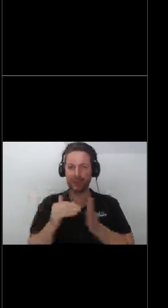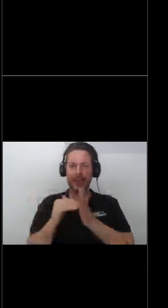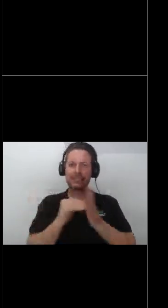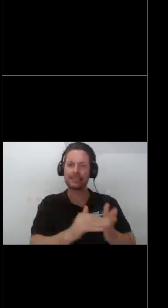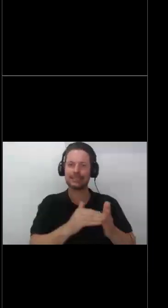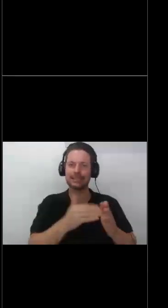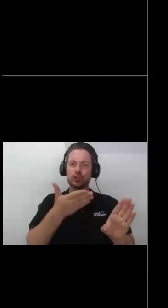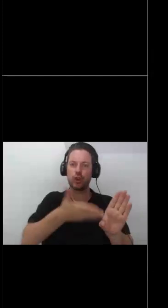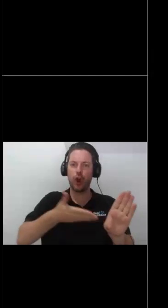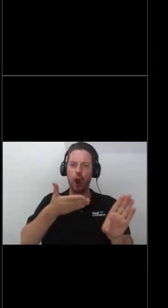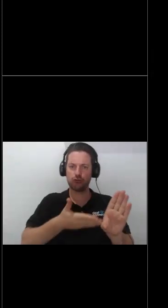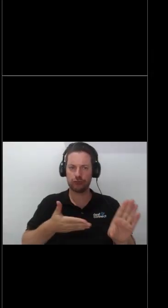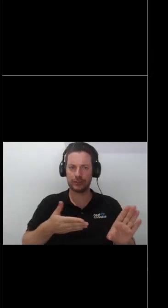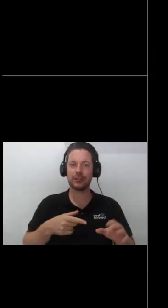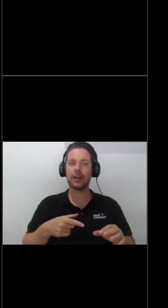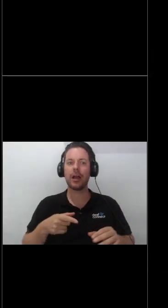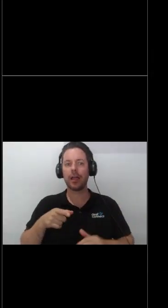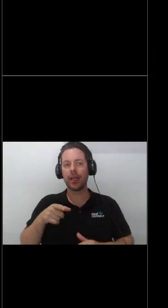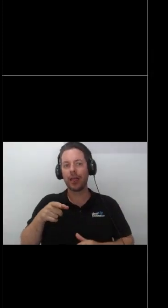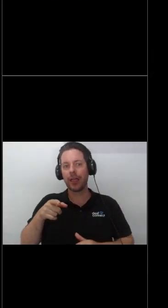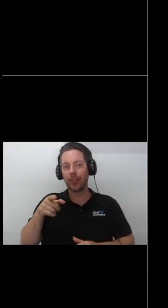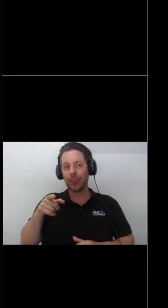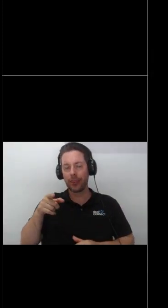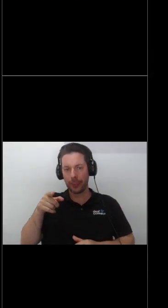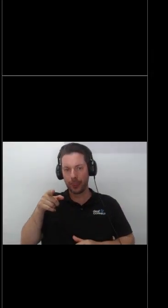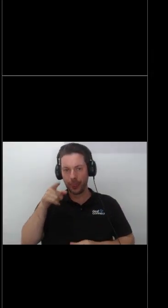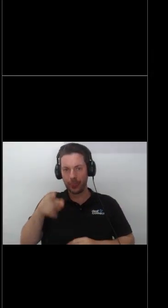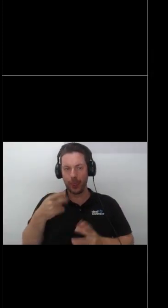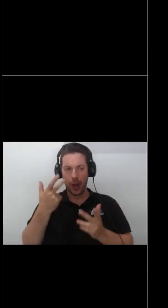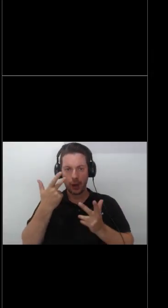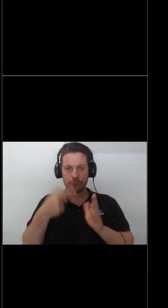on the meaning and significance of clinical evidence and issues